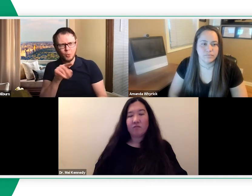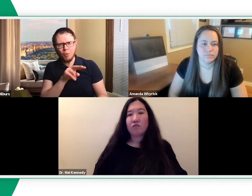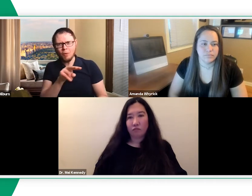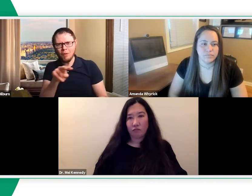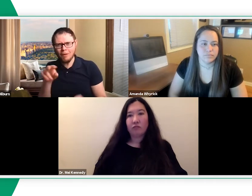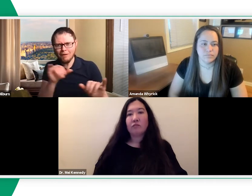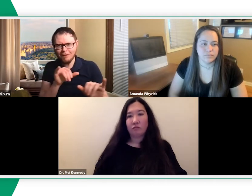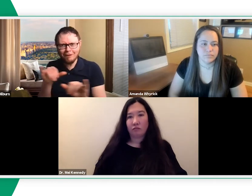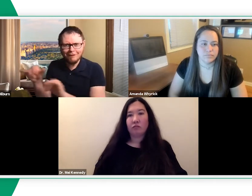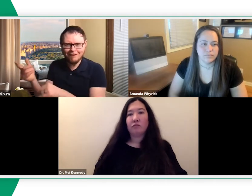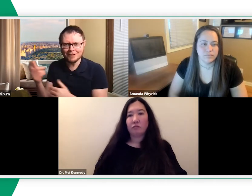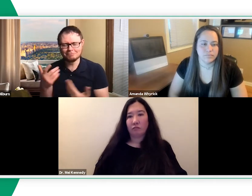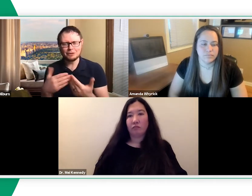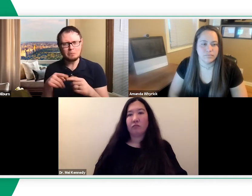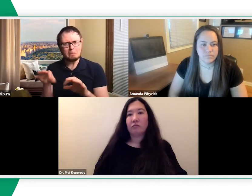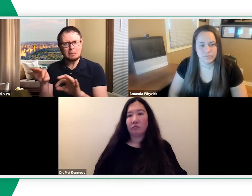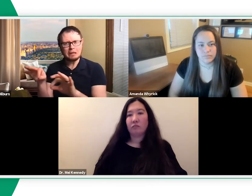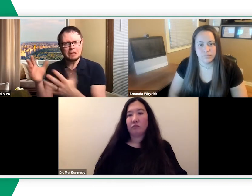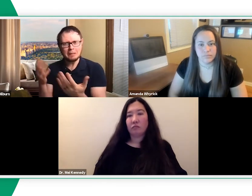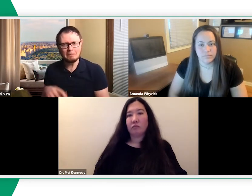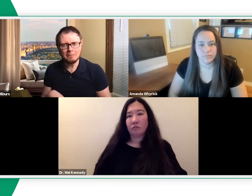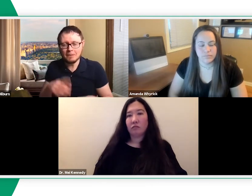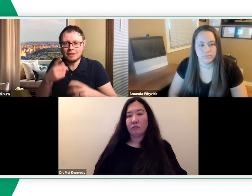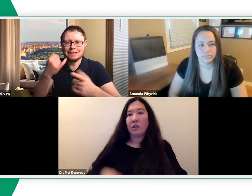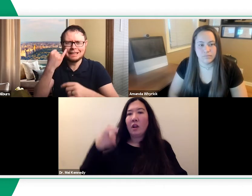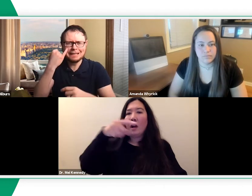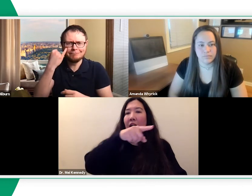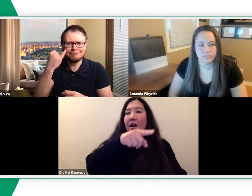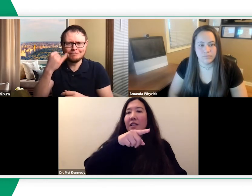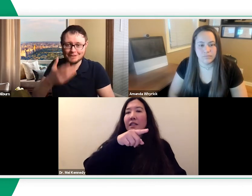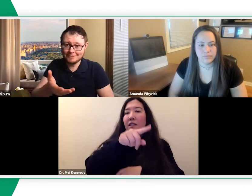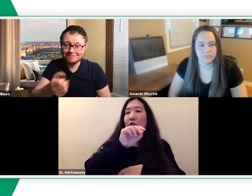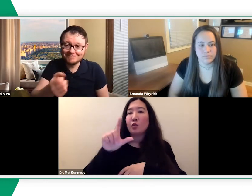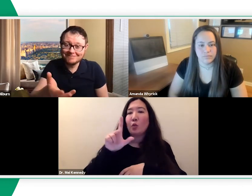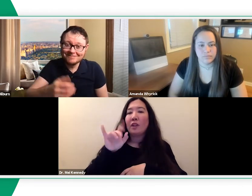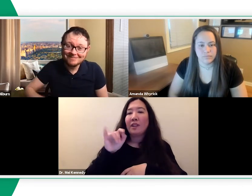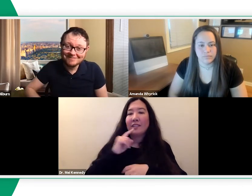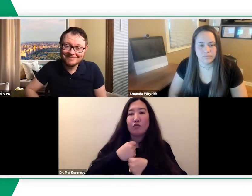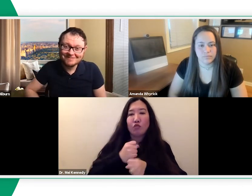but I can follow along, and really understand that, and I'm able to pick up things too.